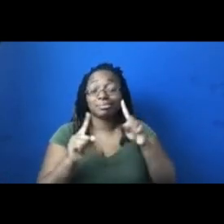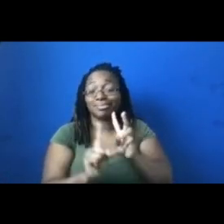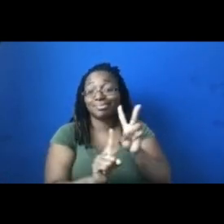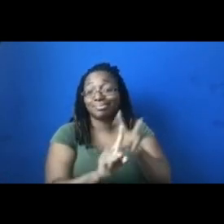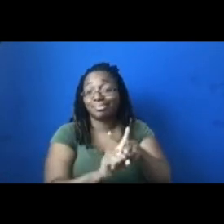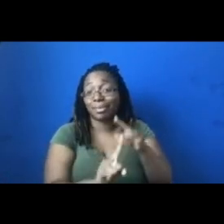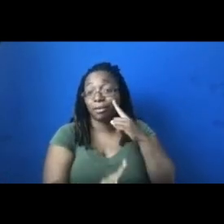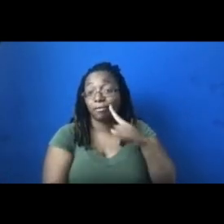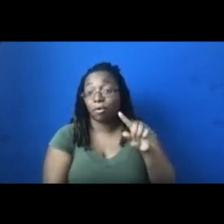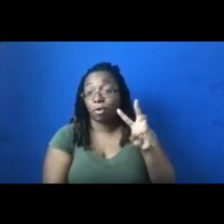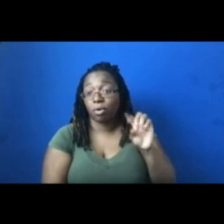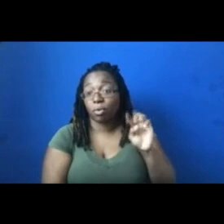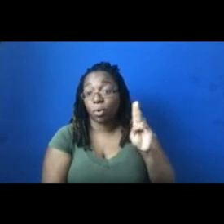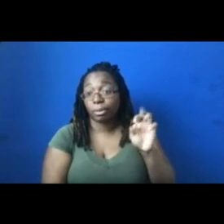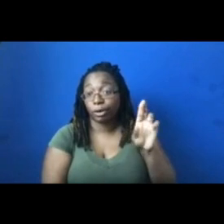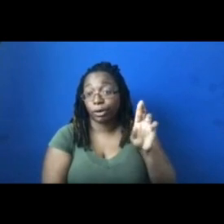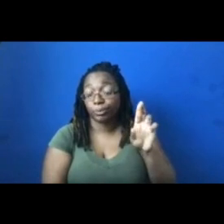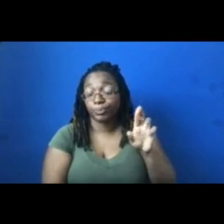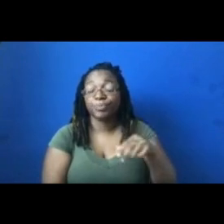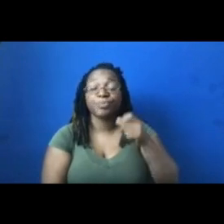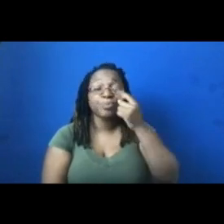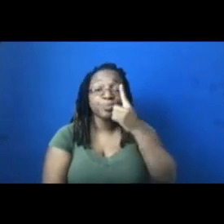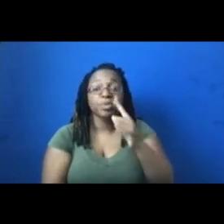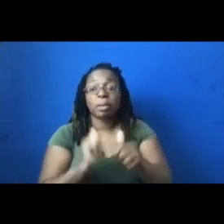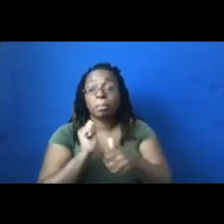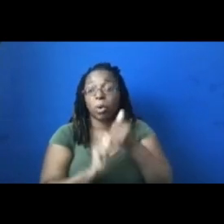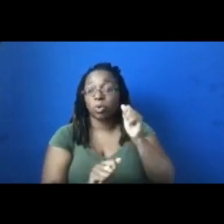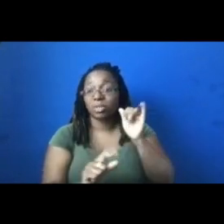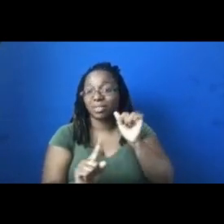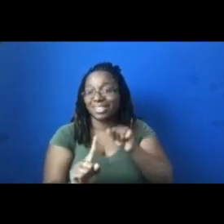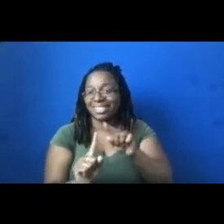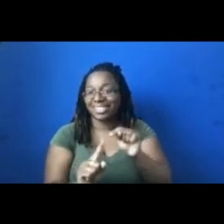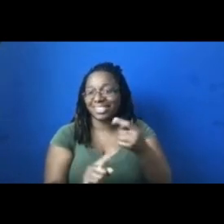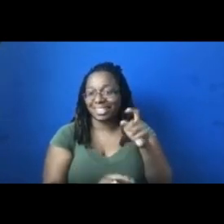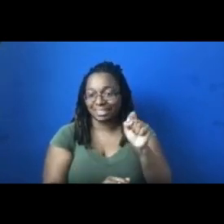of the text most of the text, and with a few exceptions in